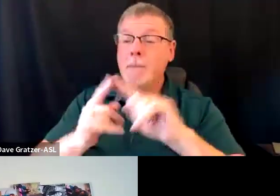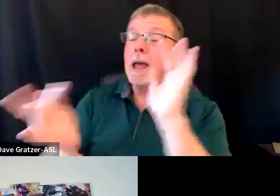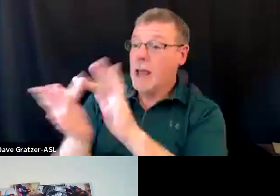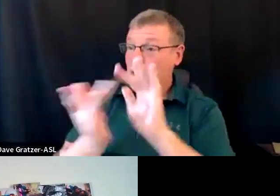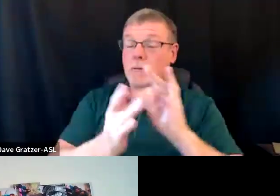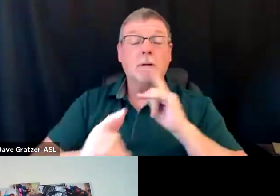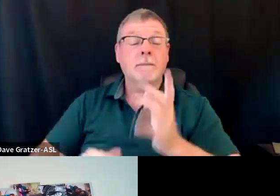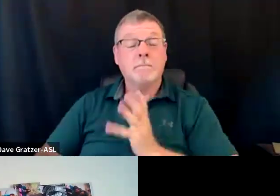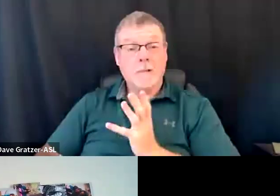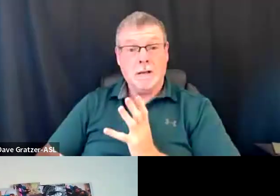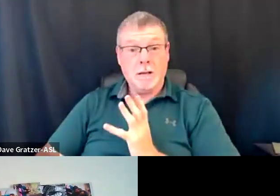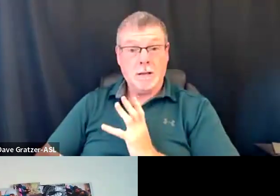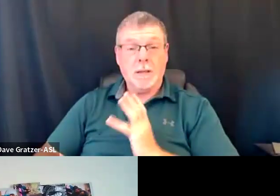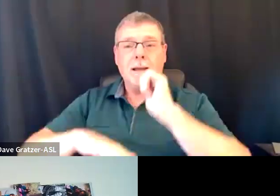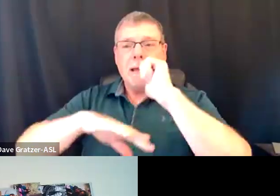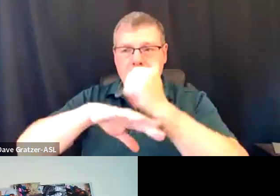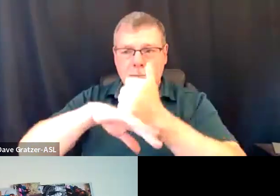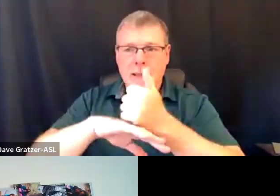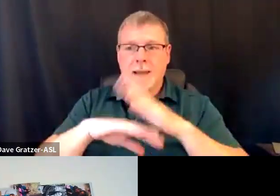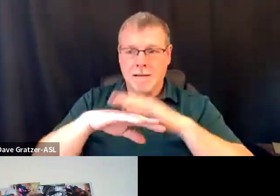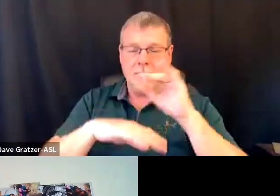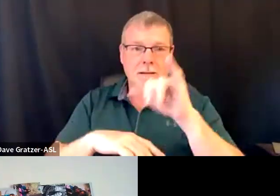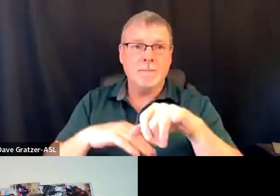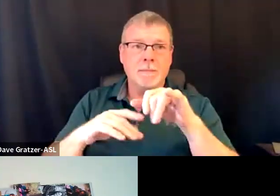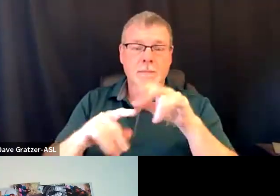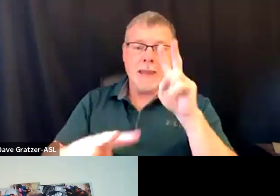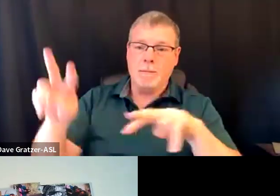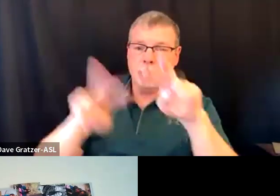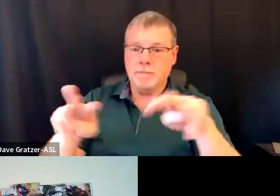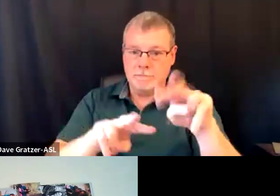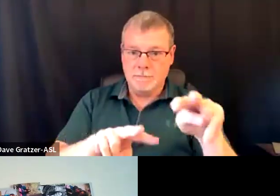based on that observation that you are having.